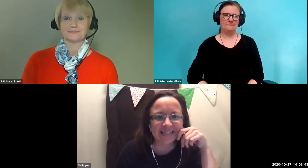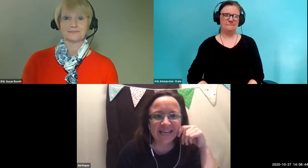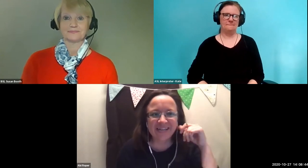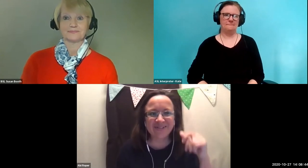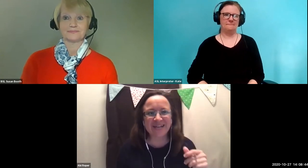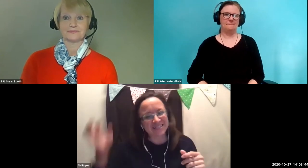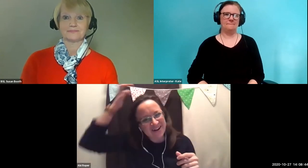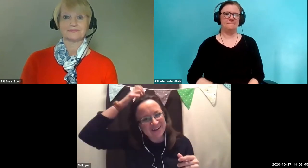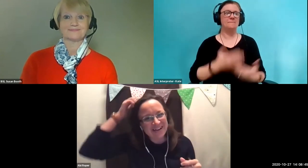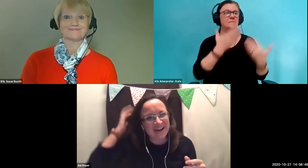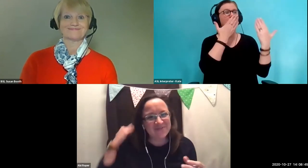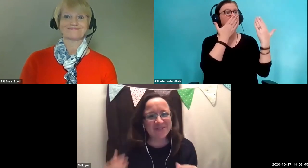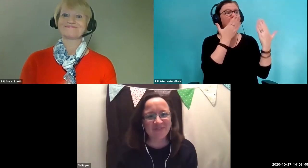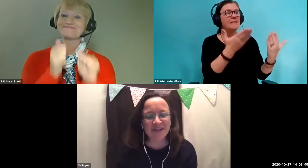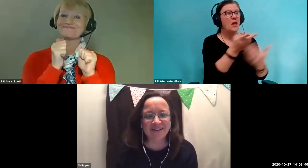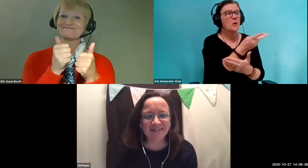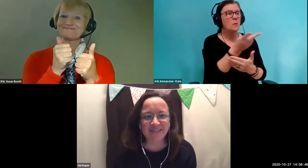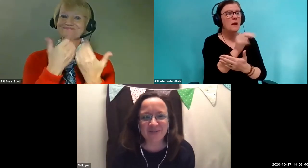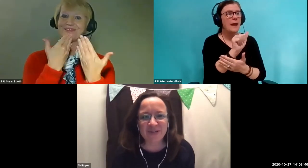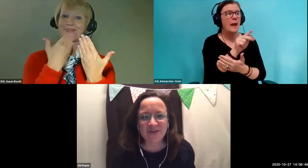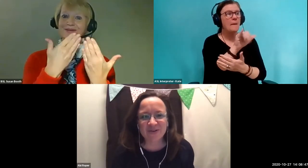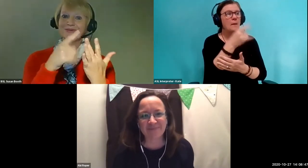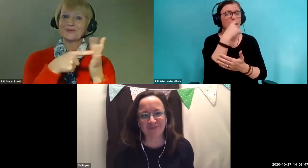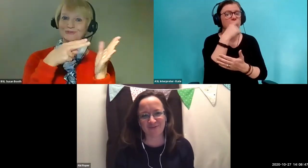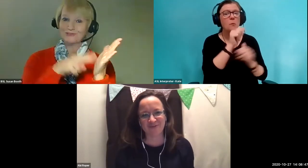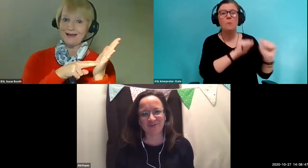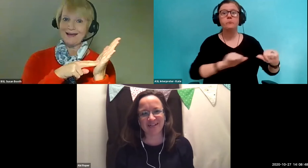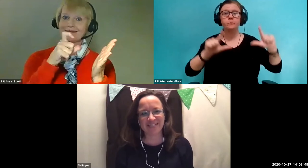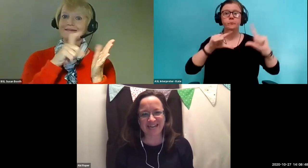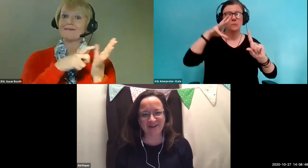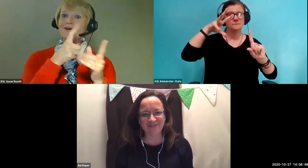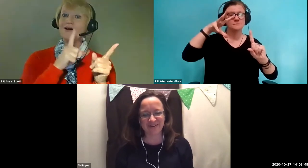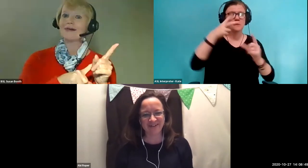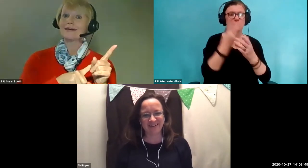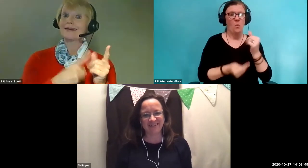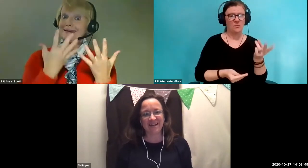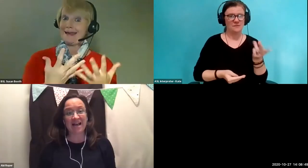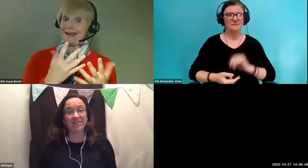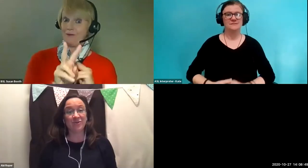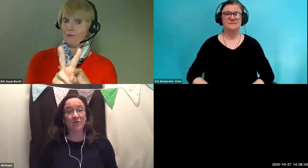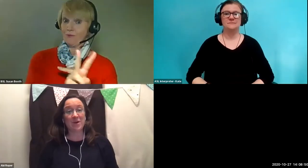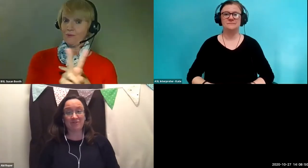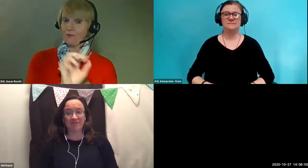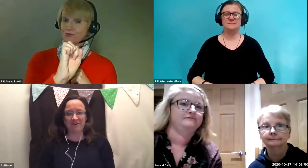thank you Jan and Carly I wonder if I can ask you to turn your camera on for us now and your microphone